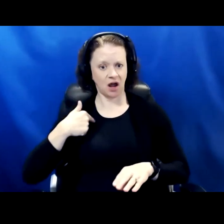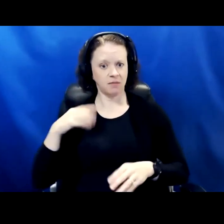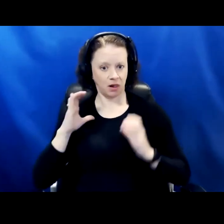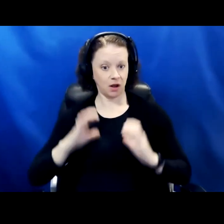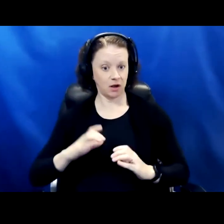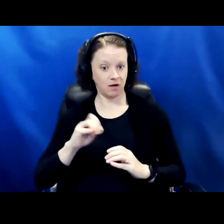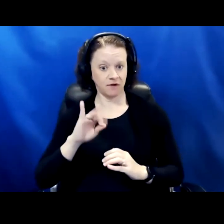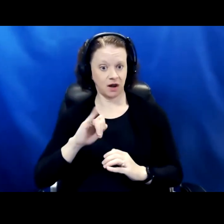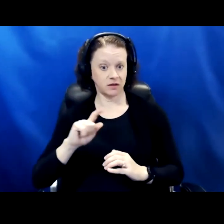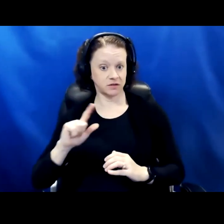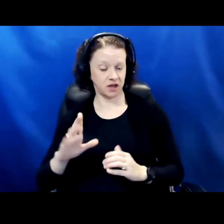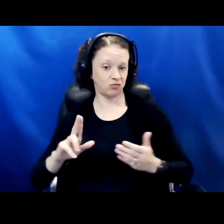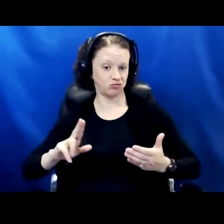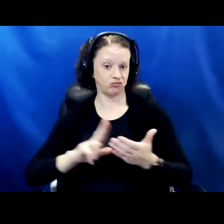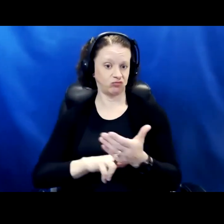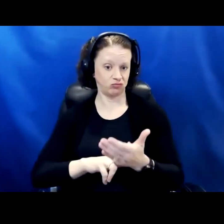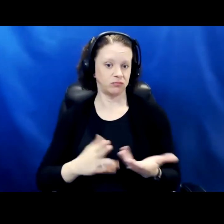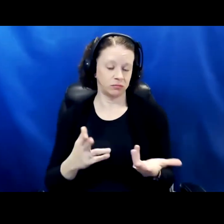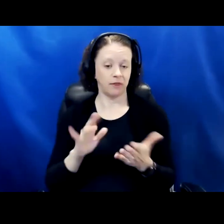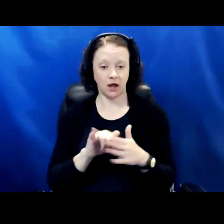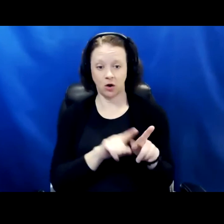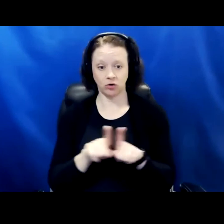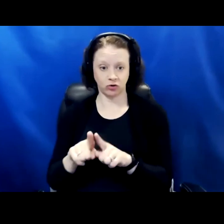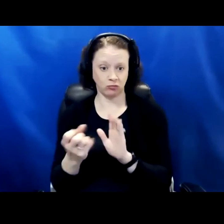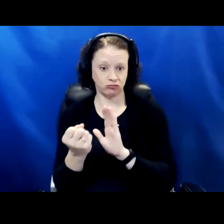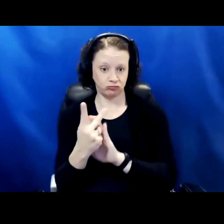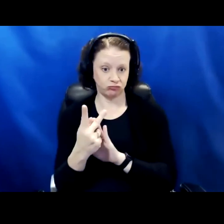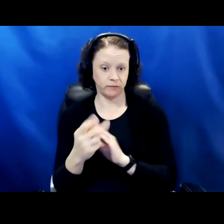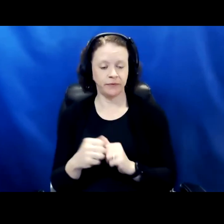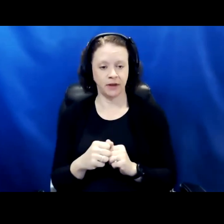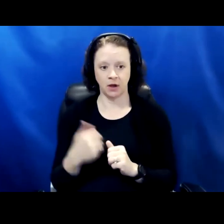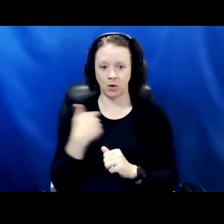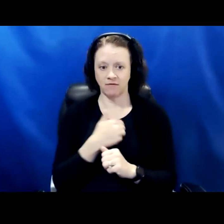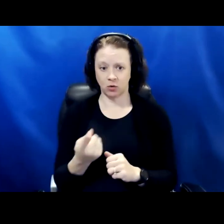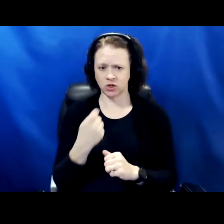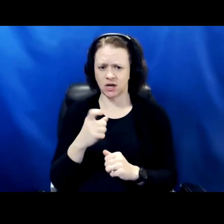We got a question about if my daughter has an intellectual disability,